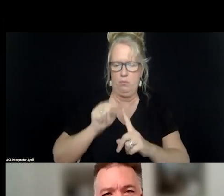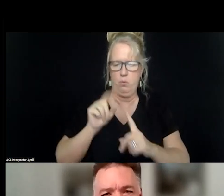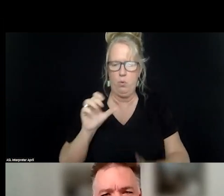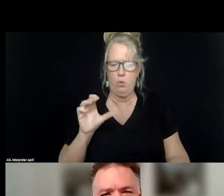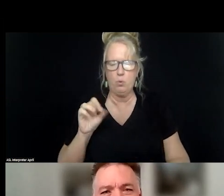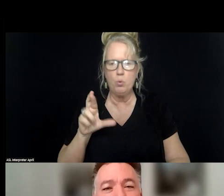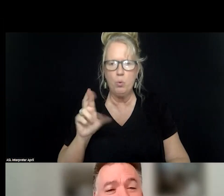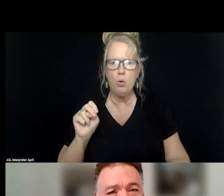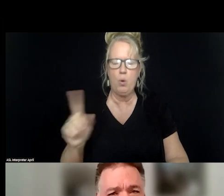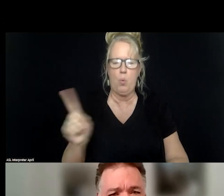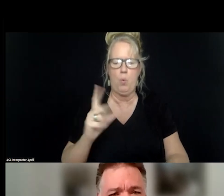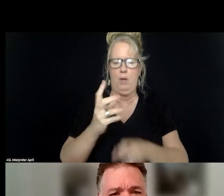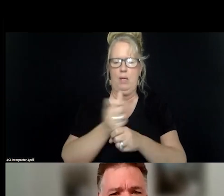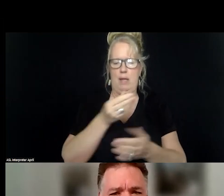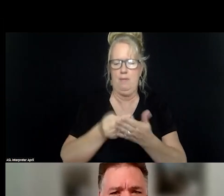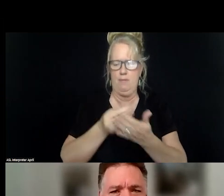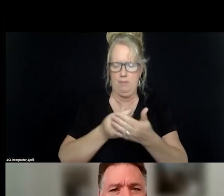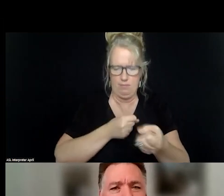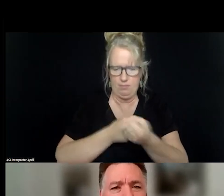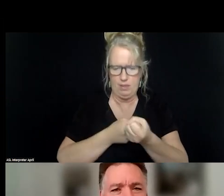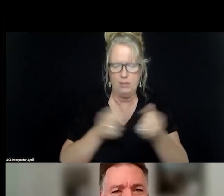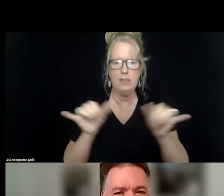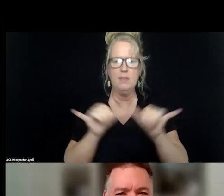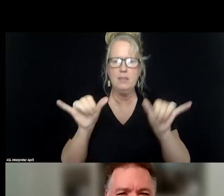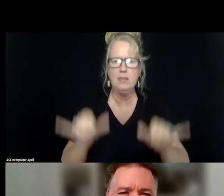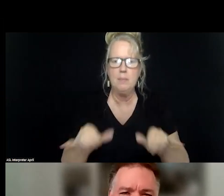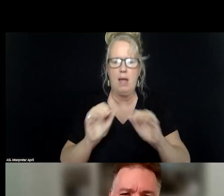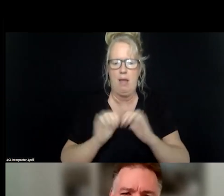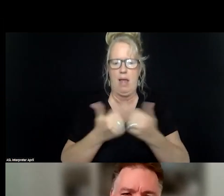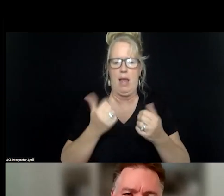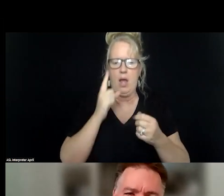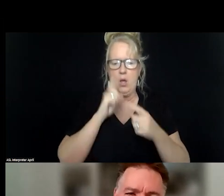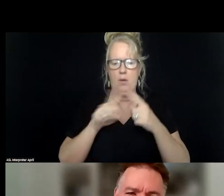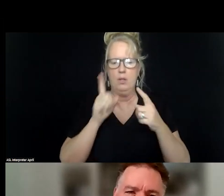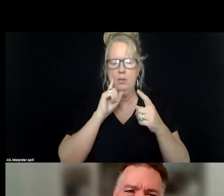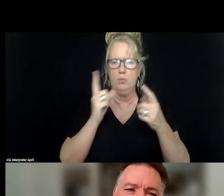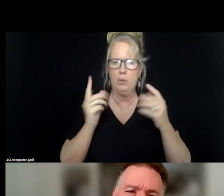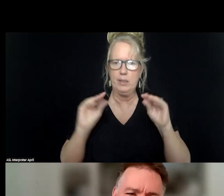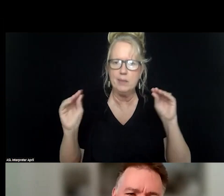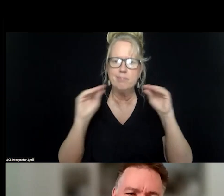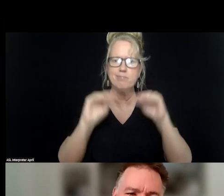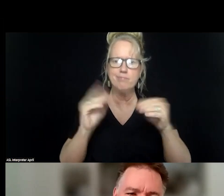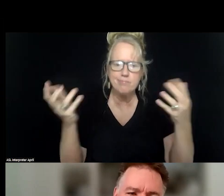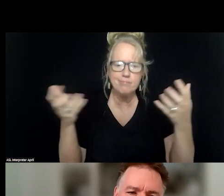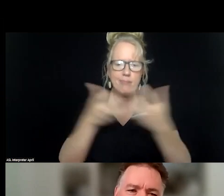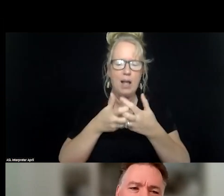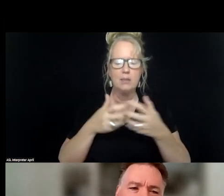GET FUNDING THESE SYSTEMS AND HOW WE CAN MAXIMIZE TO MAKE THIS REAL IN YOUR STATE.